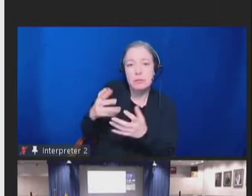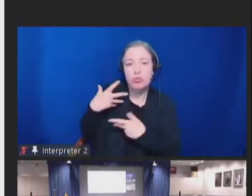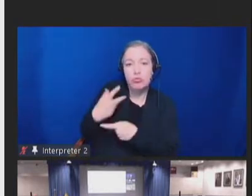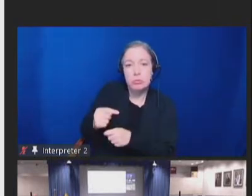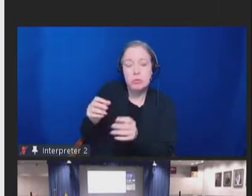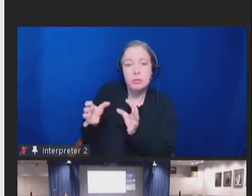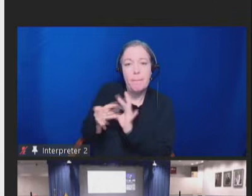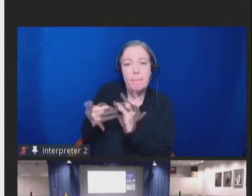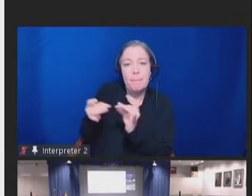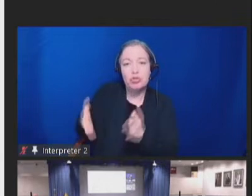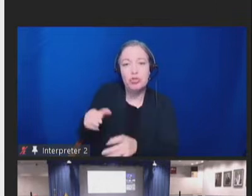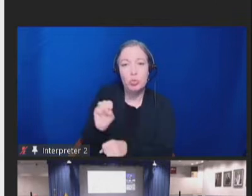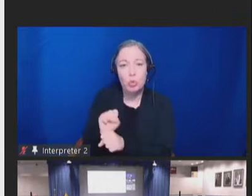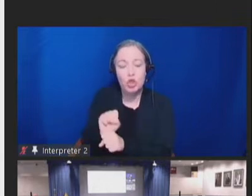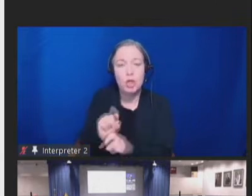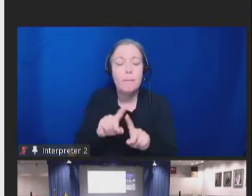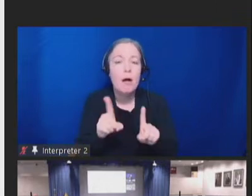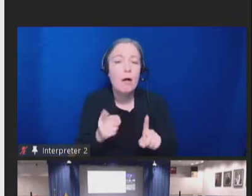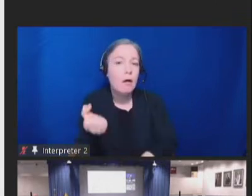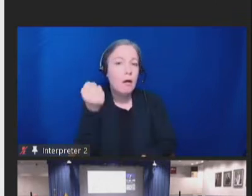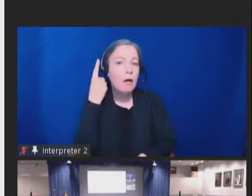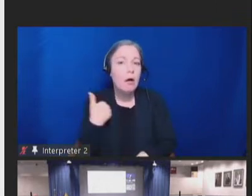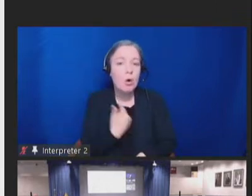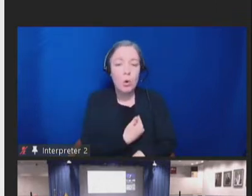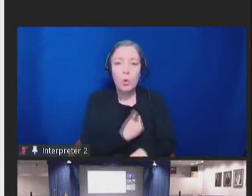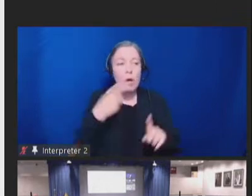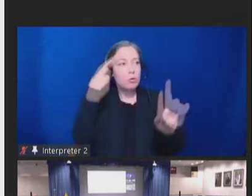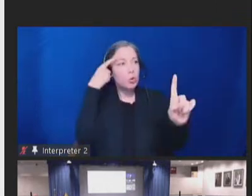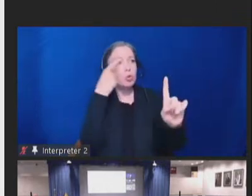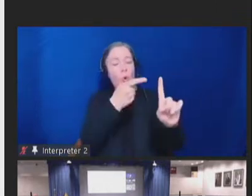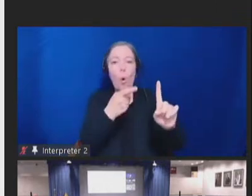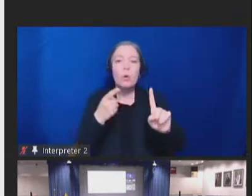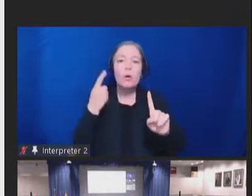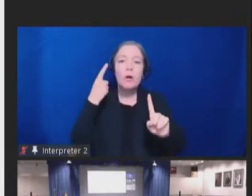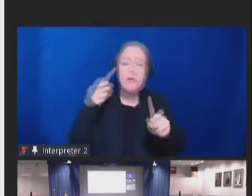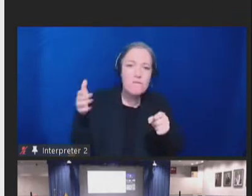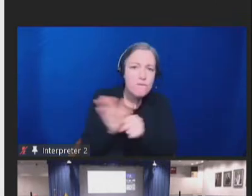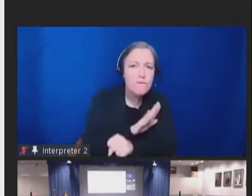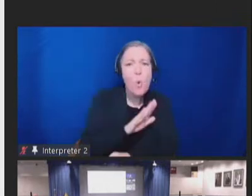you know, we set out to execute a nationwide campaign to arm people with the information that